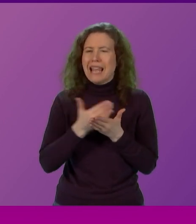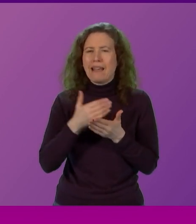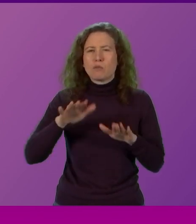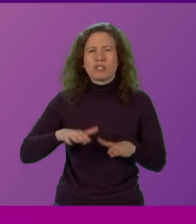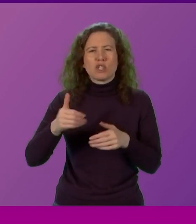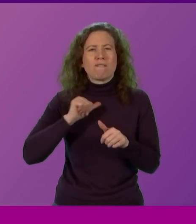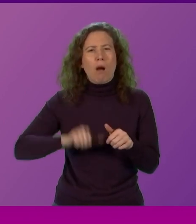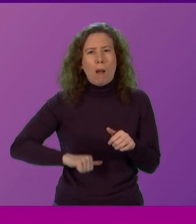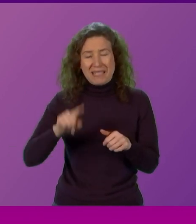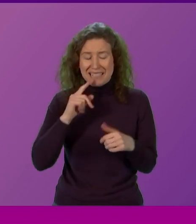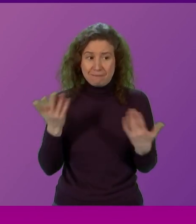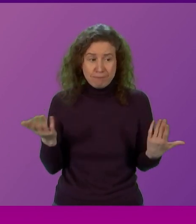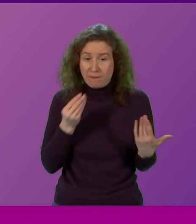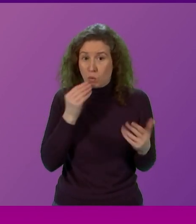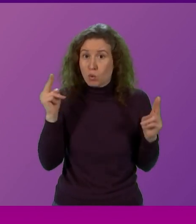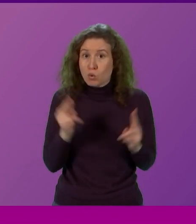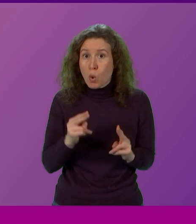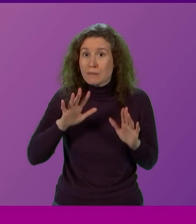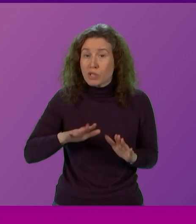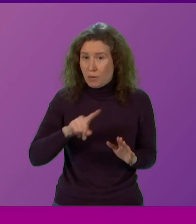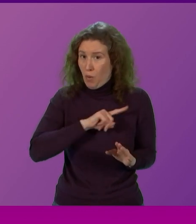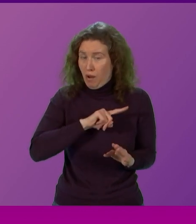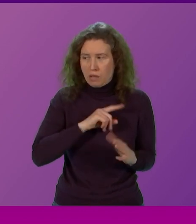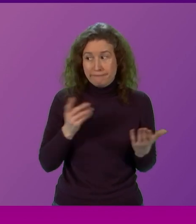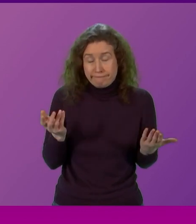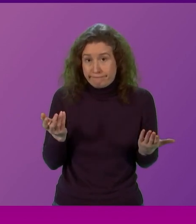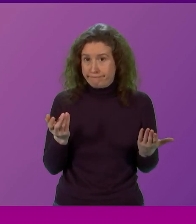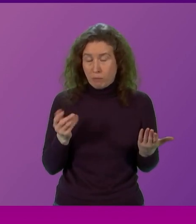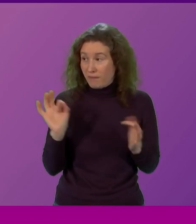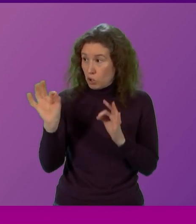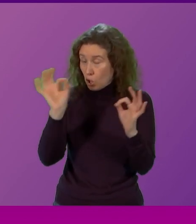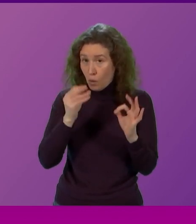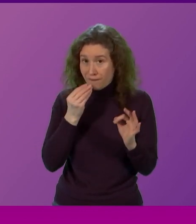“The reason we have food shortages in Britain—and they don’t have food shortages in Spain